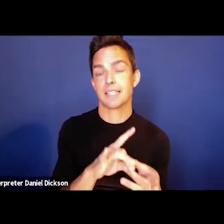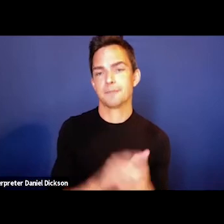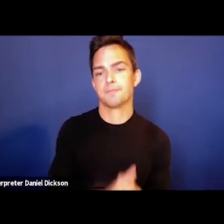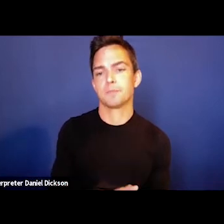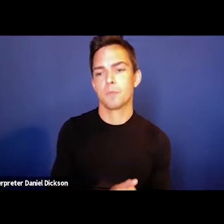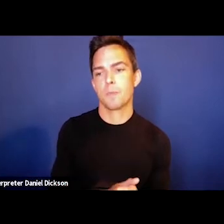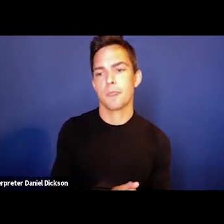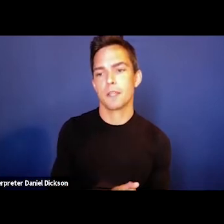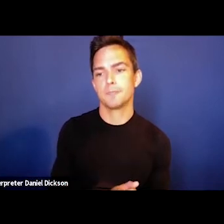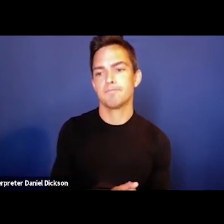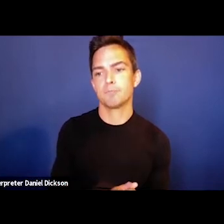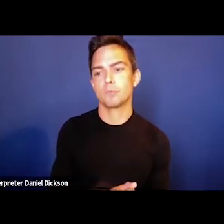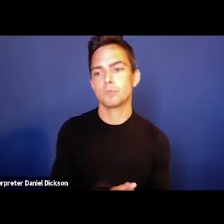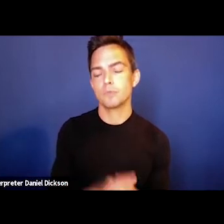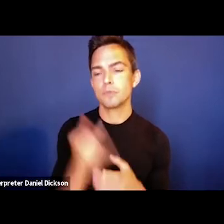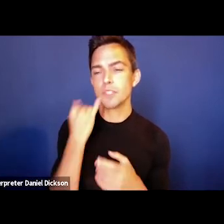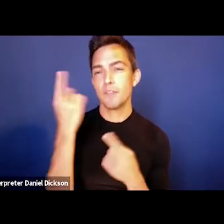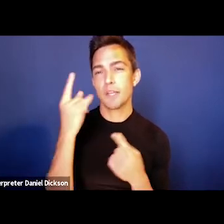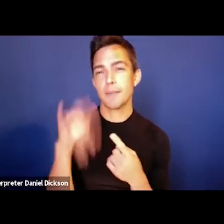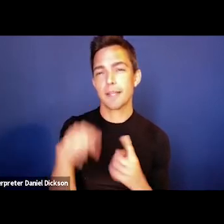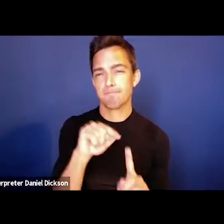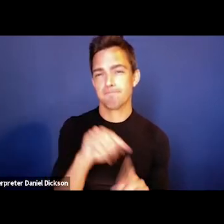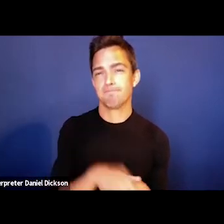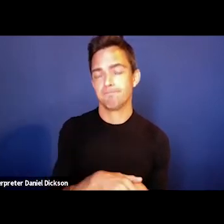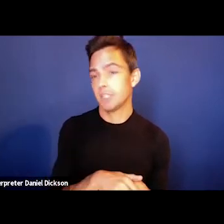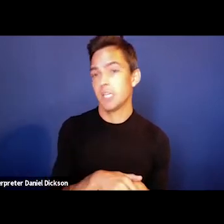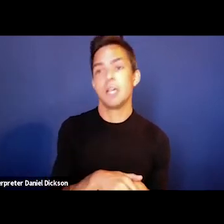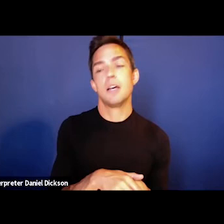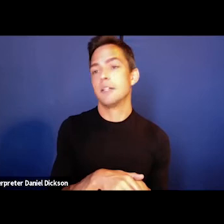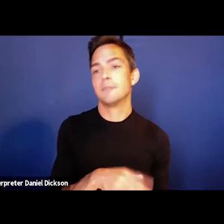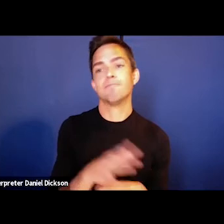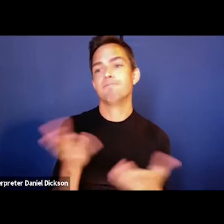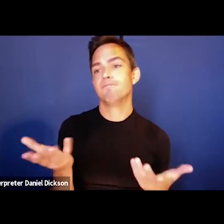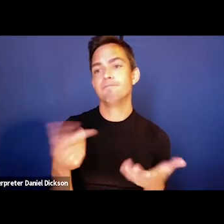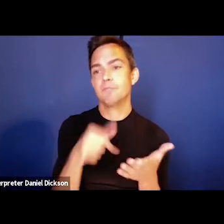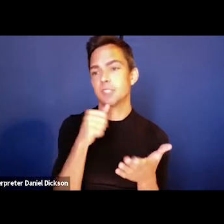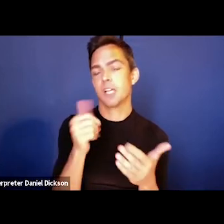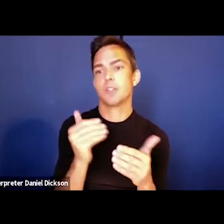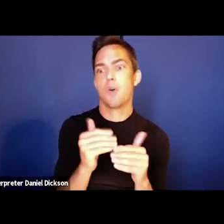know if we really think about this, this isn't overly surprising. A lot of people